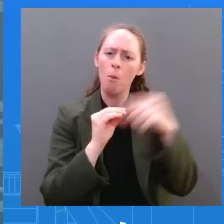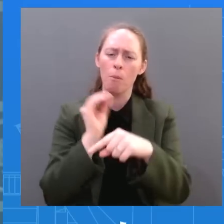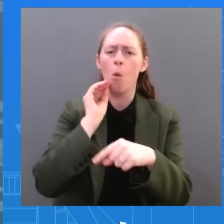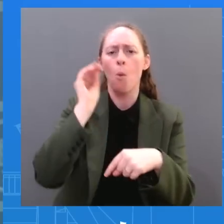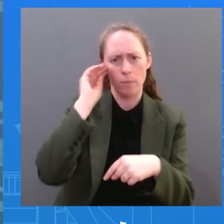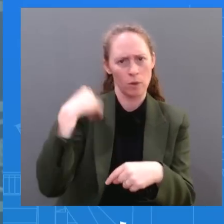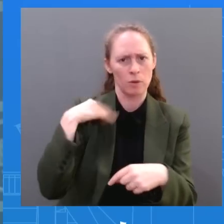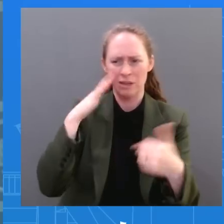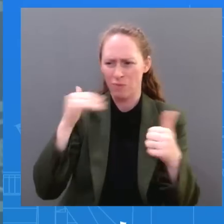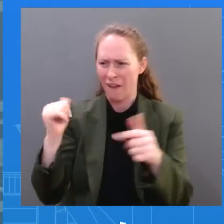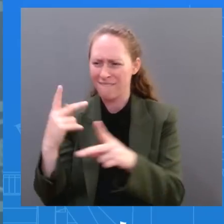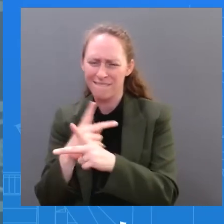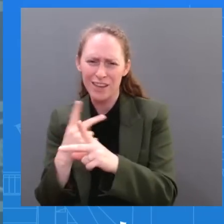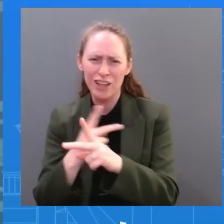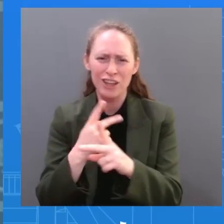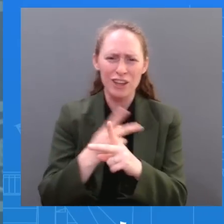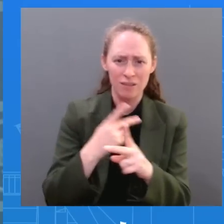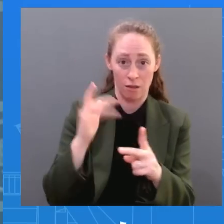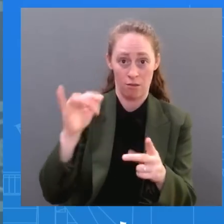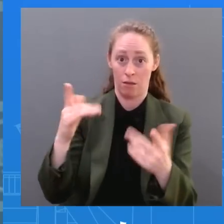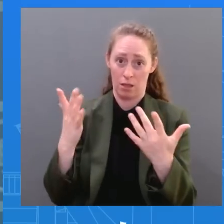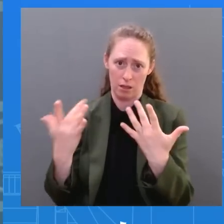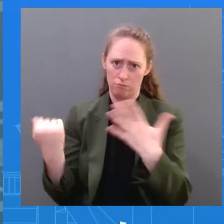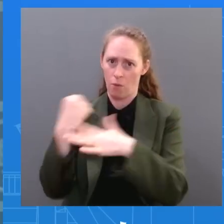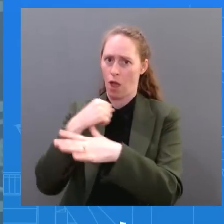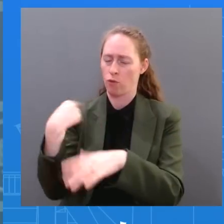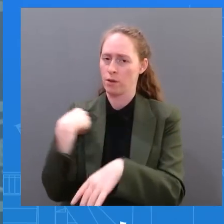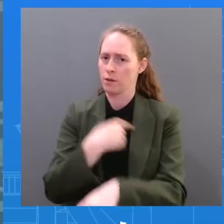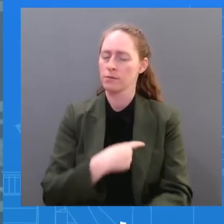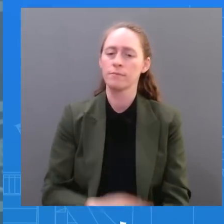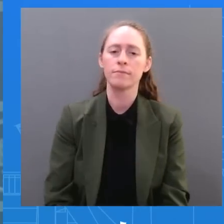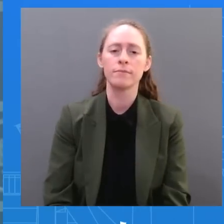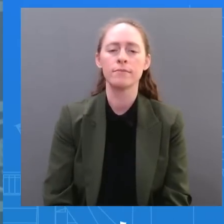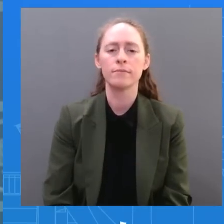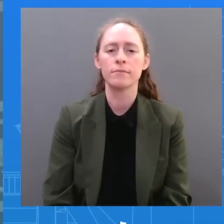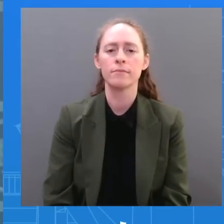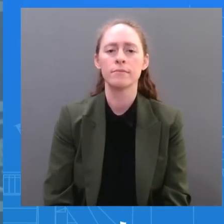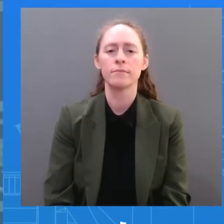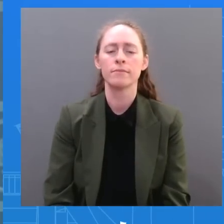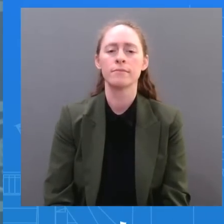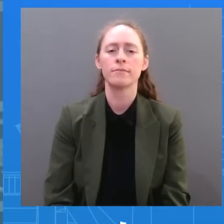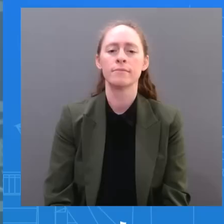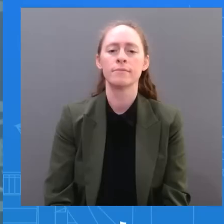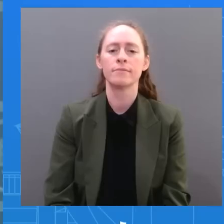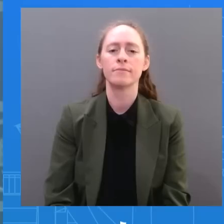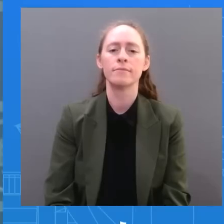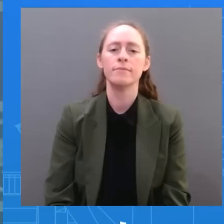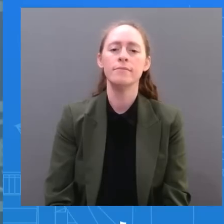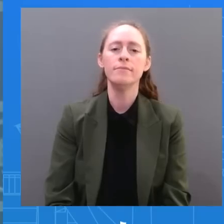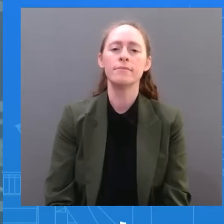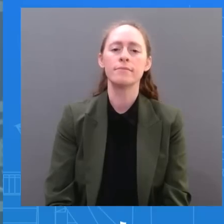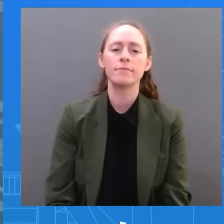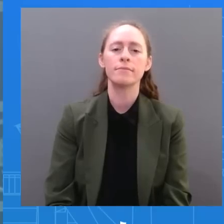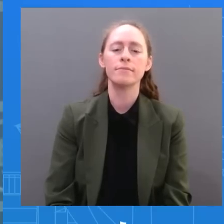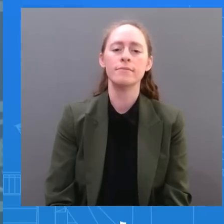I do want to share that, on Saturday, Mrs. Griner spoke with National Security Advisor Jake Sullivan.